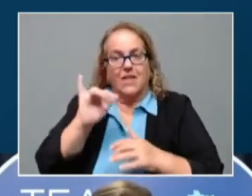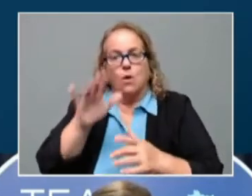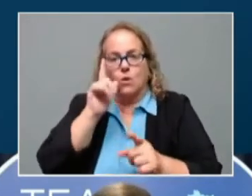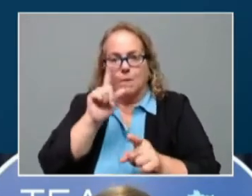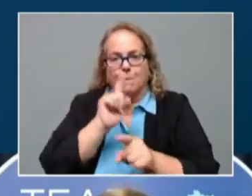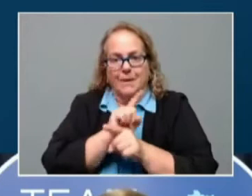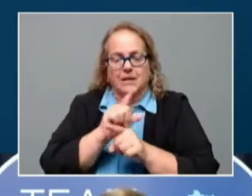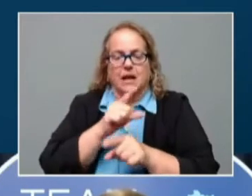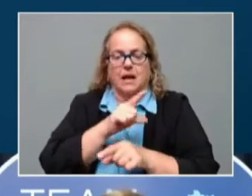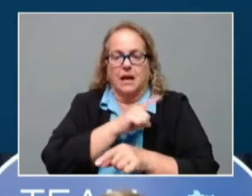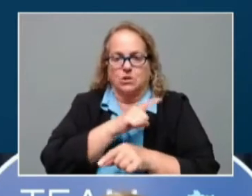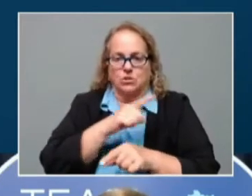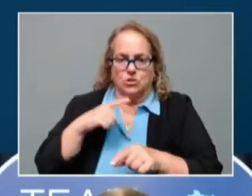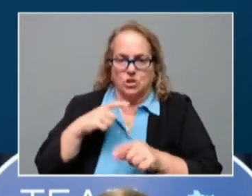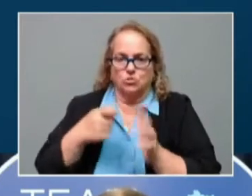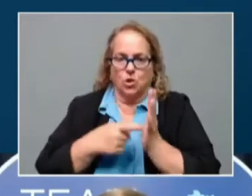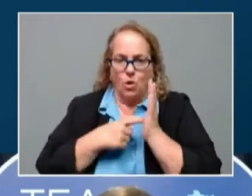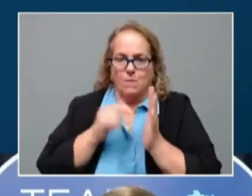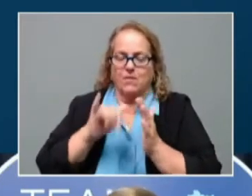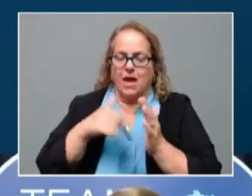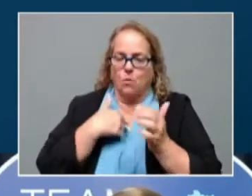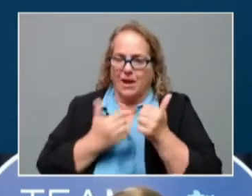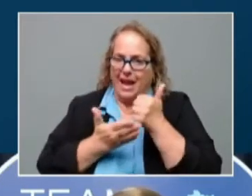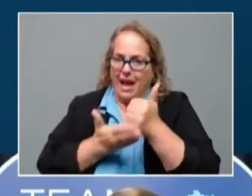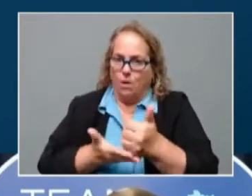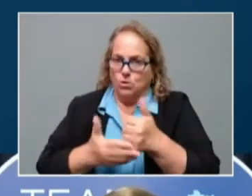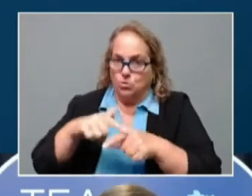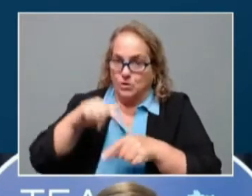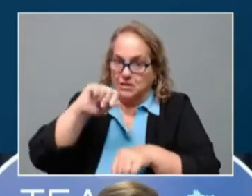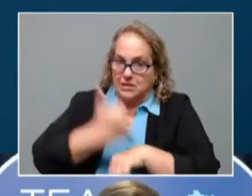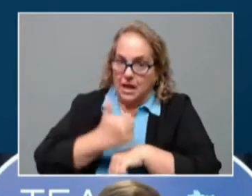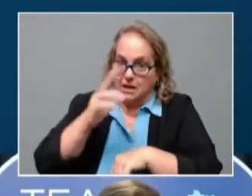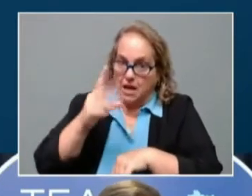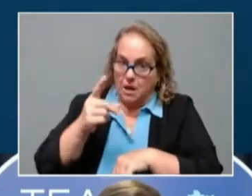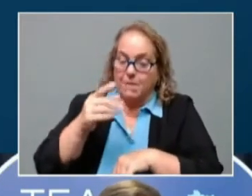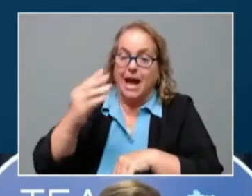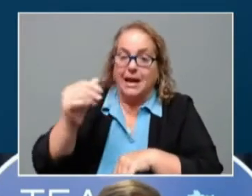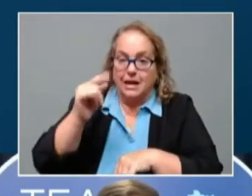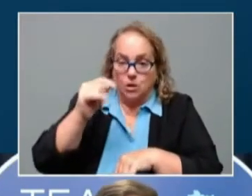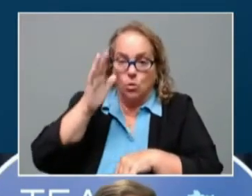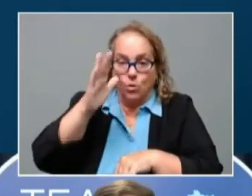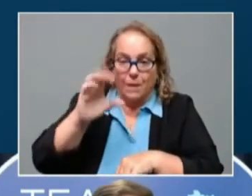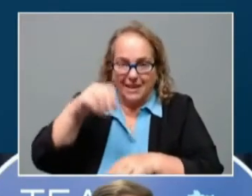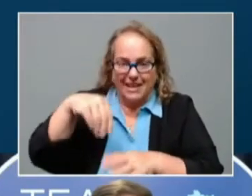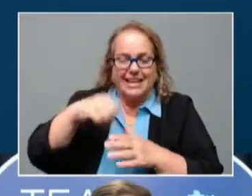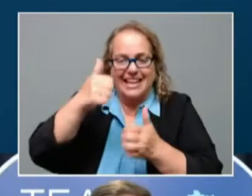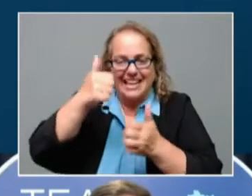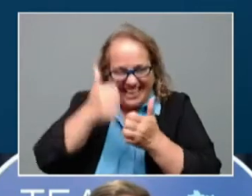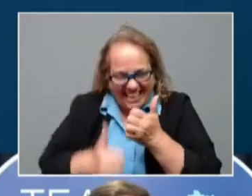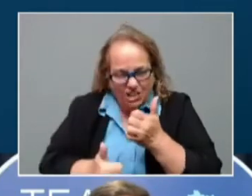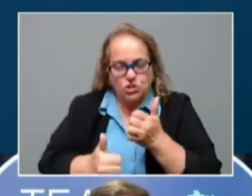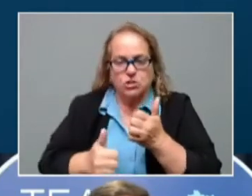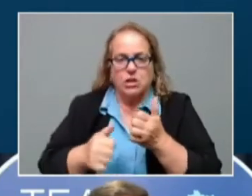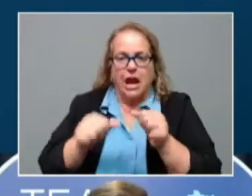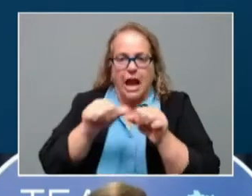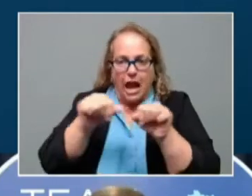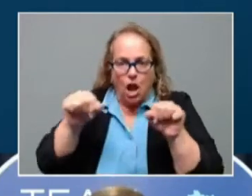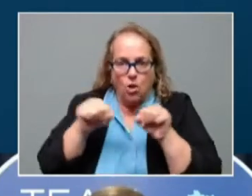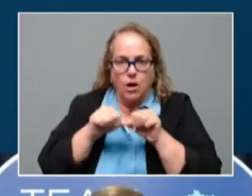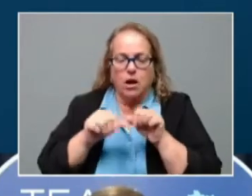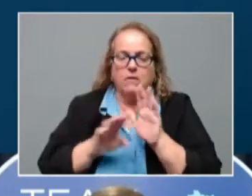those up and that they will be in each and every uh area development district.